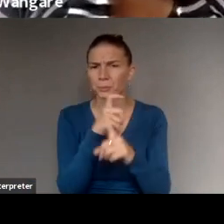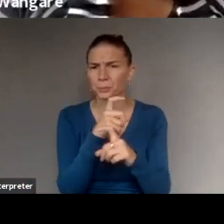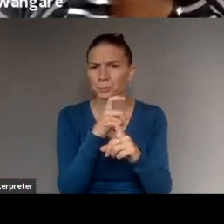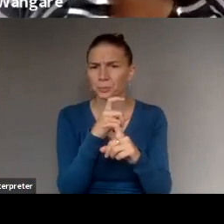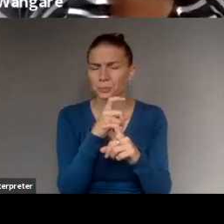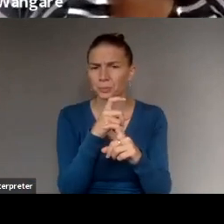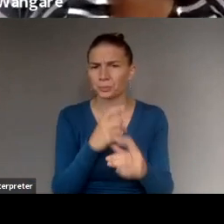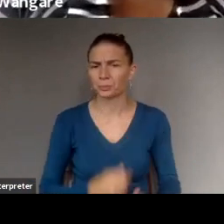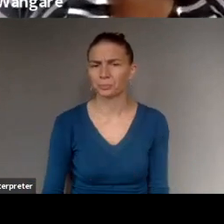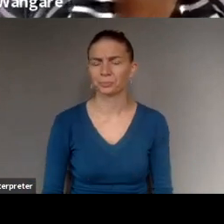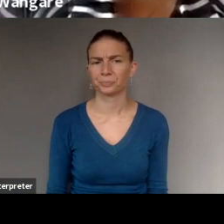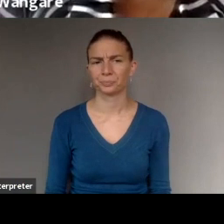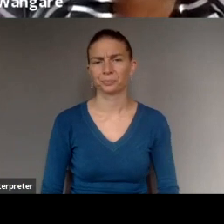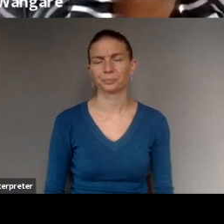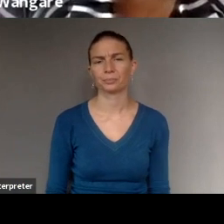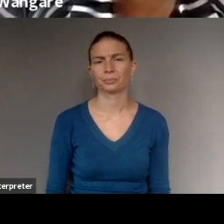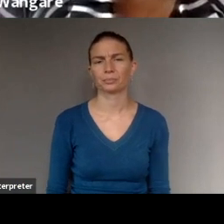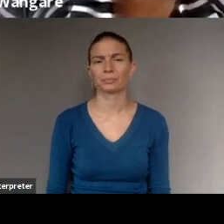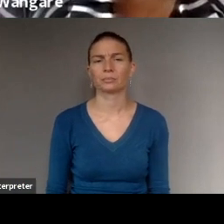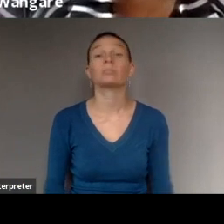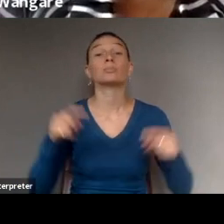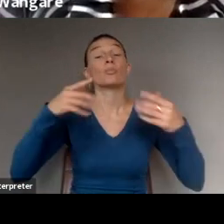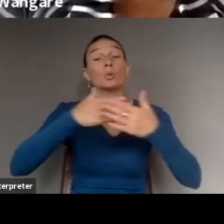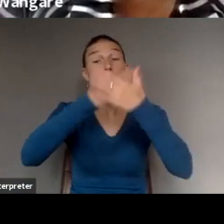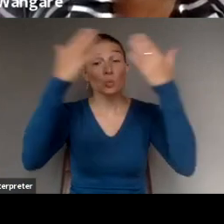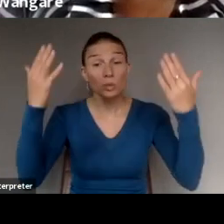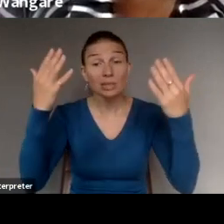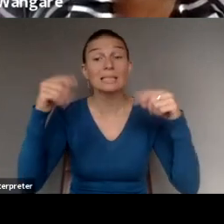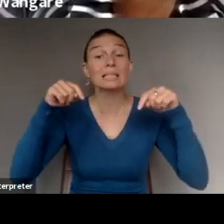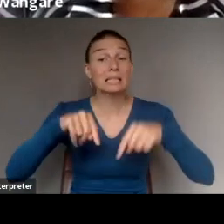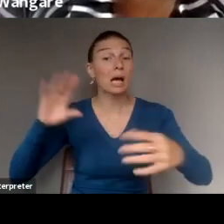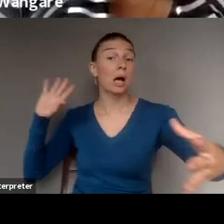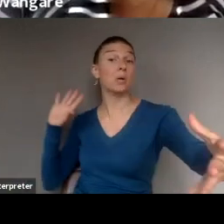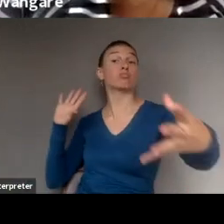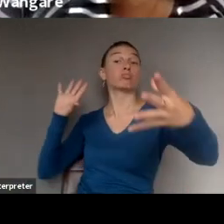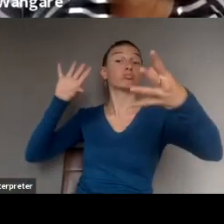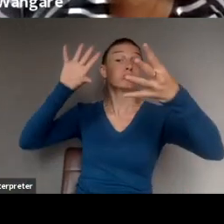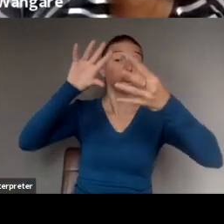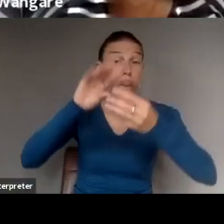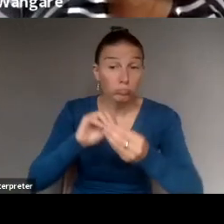So to date, 52 thousand persons with severe disabilities have been reached with the cash transfer programmes.